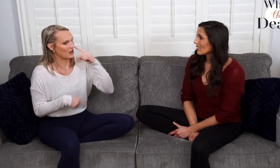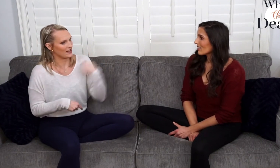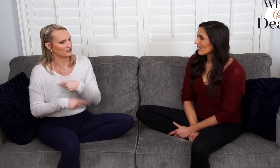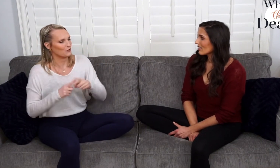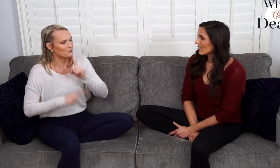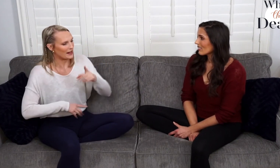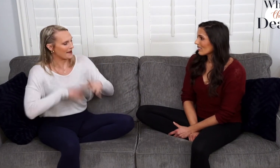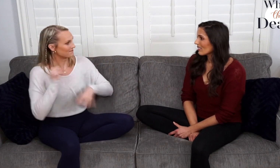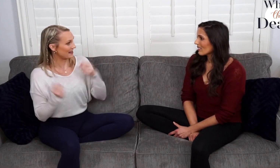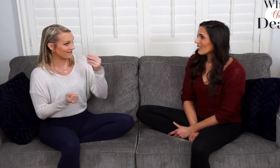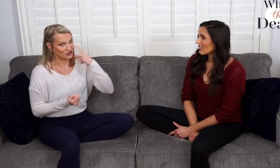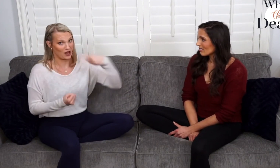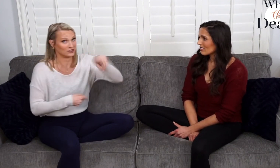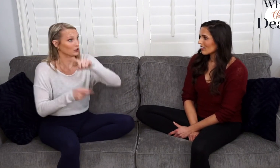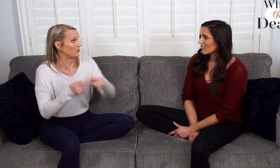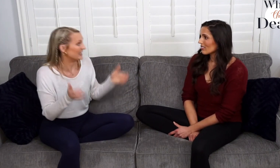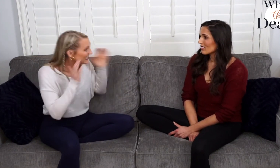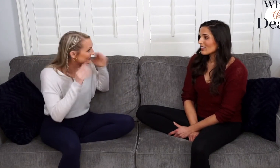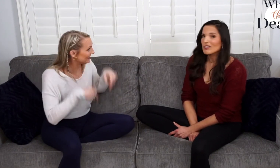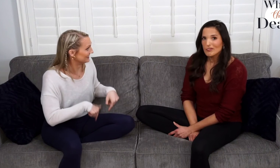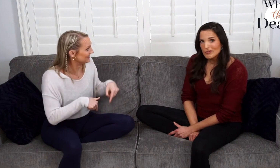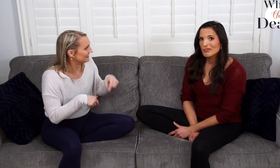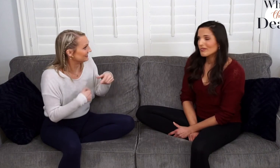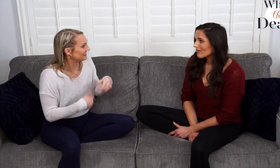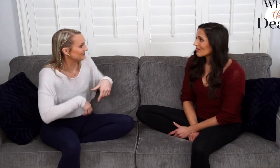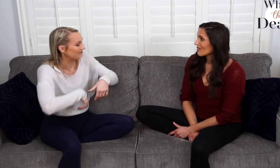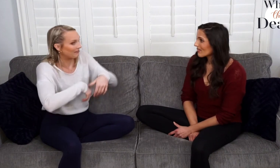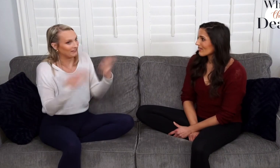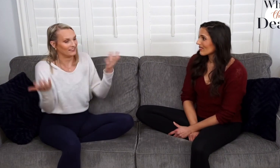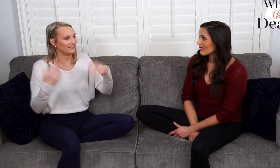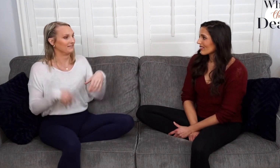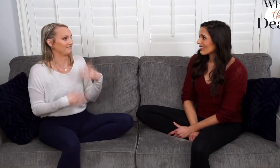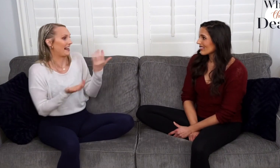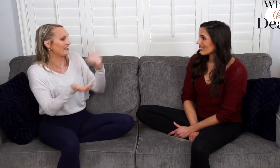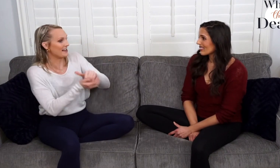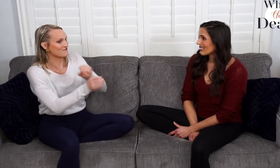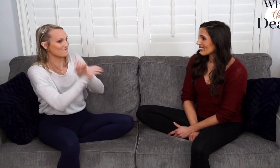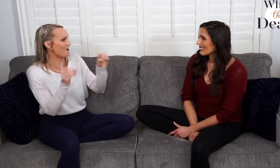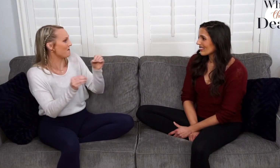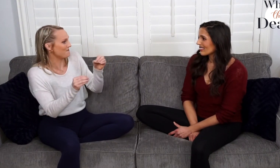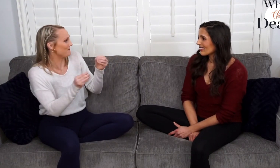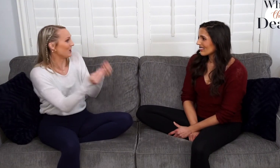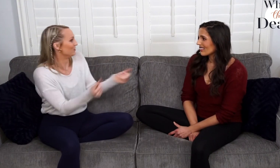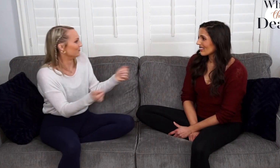For us to be able to really unpack and for you guys to listen to this. Again, there's no solution